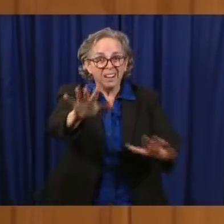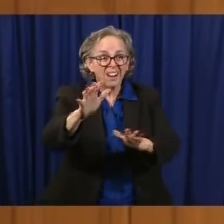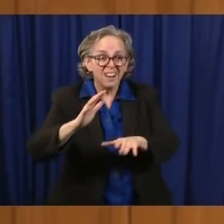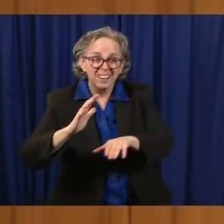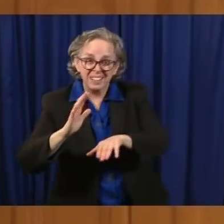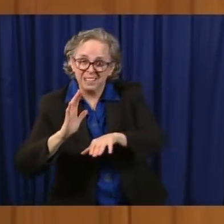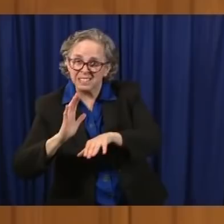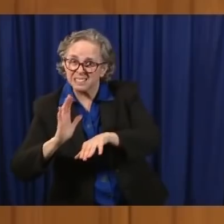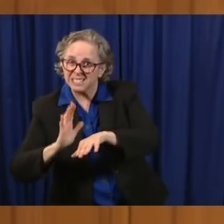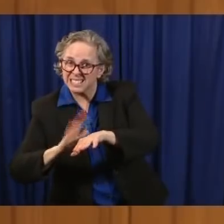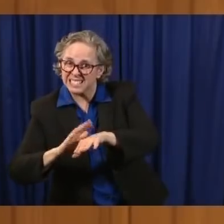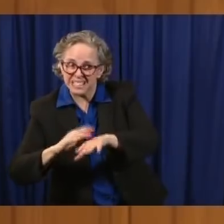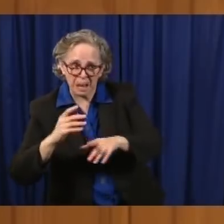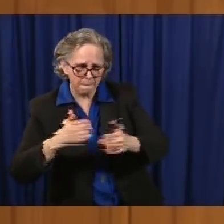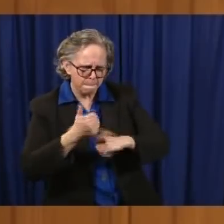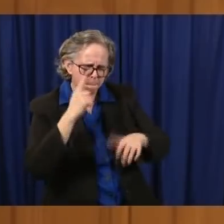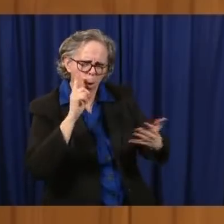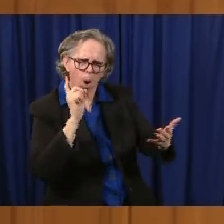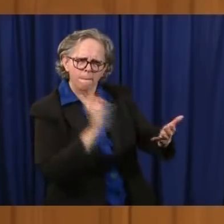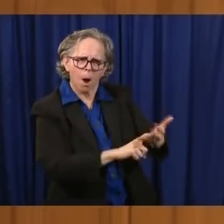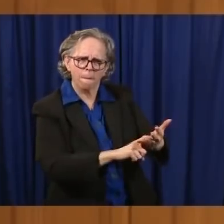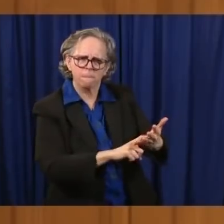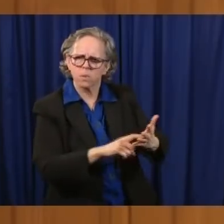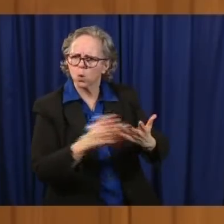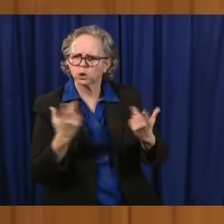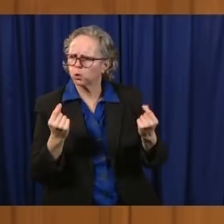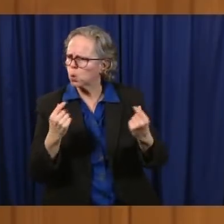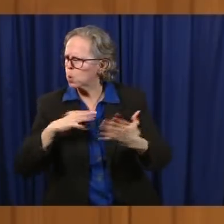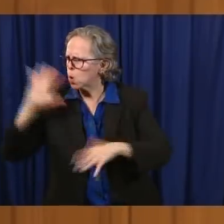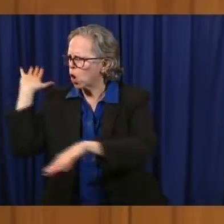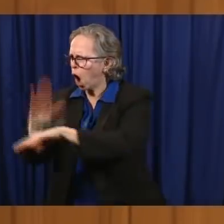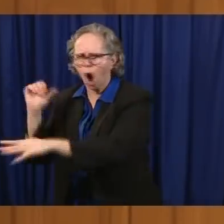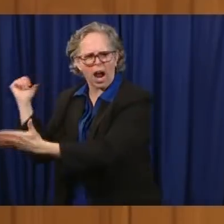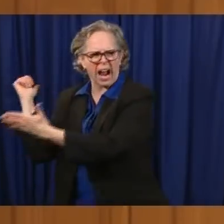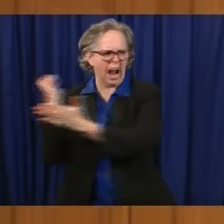PLACE. ONCE WE RECOGNIZE IT, WE DO